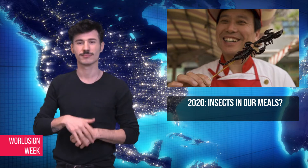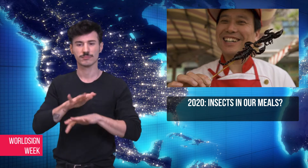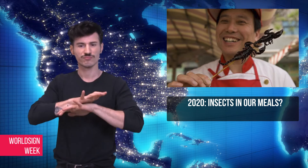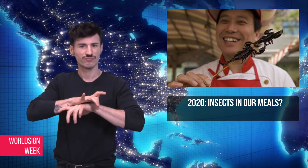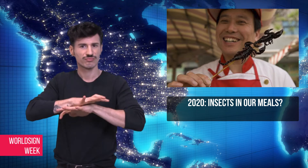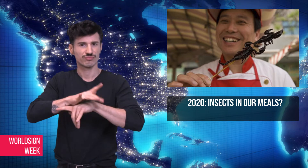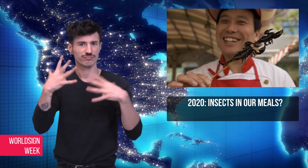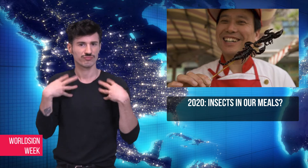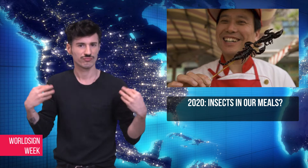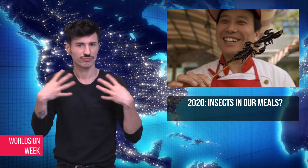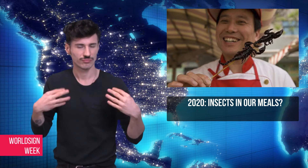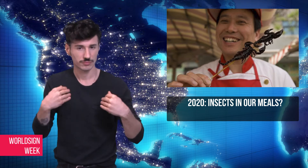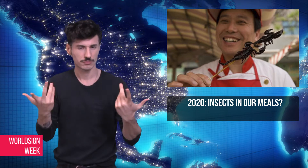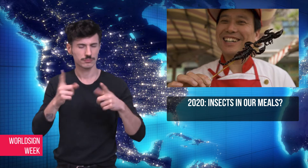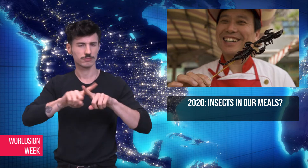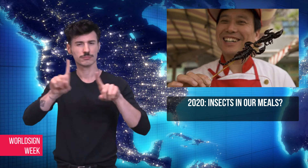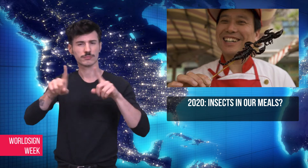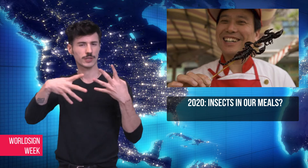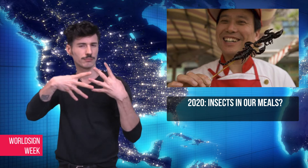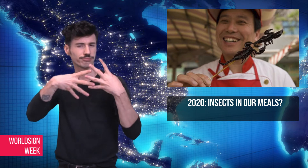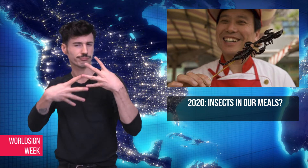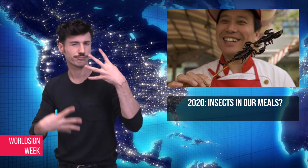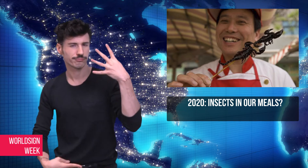ants, tarantulas, and more!